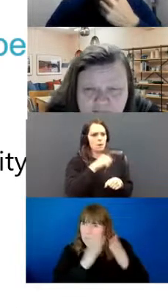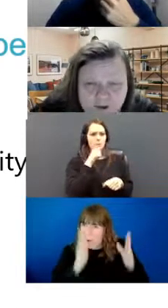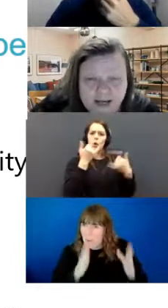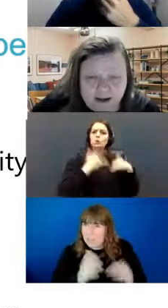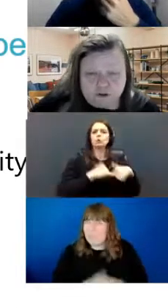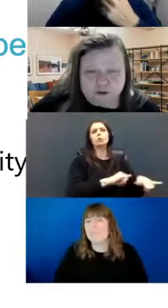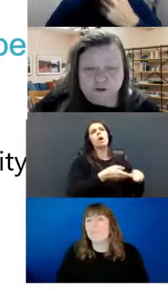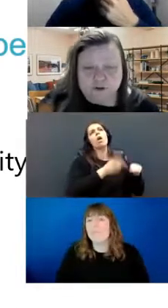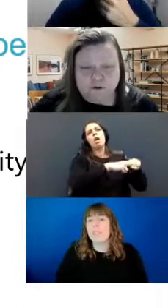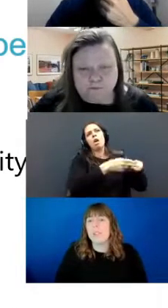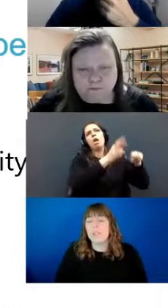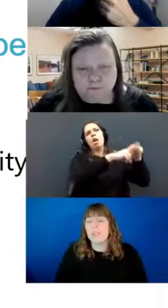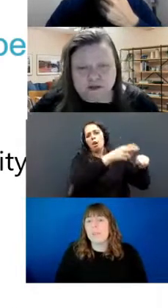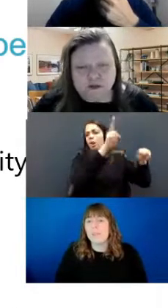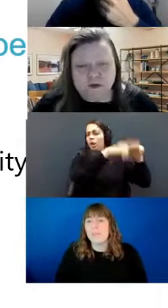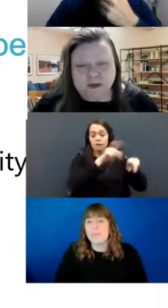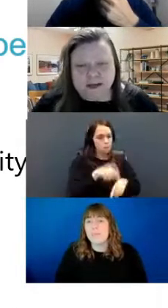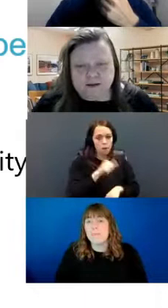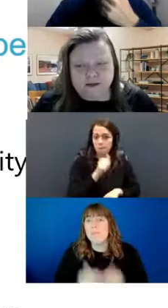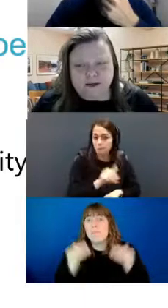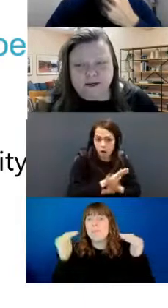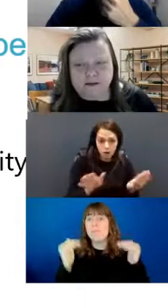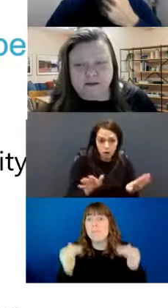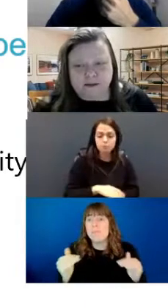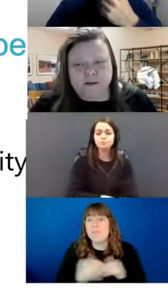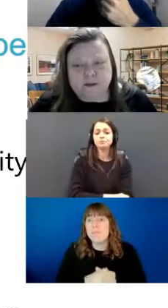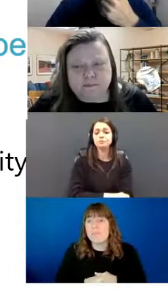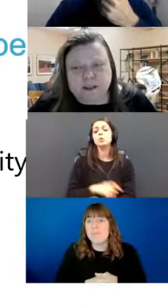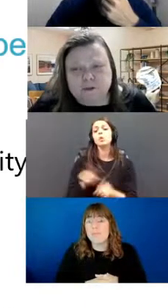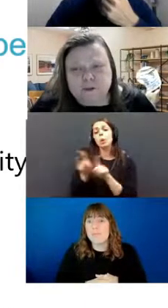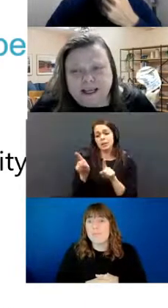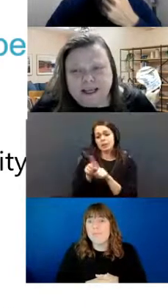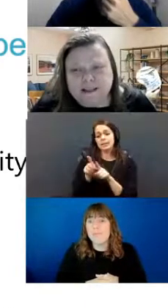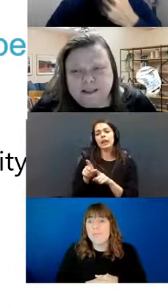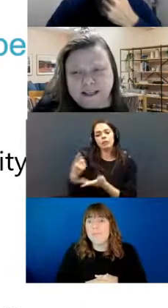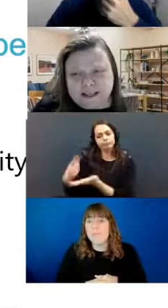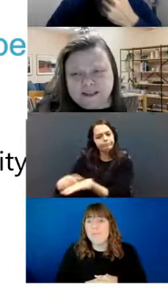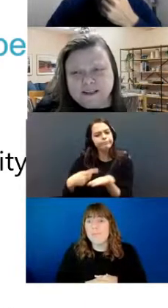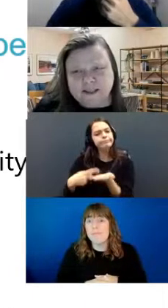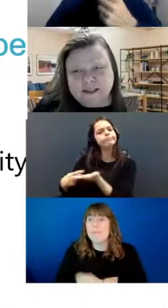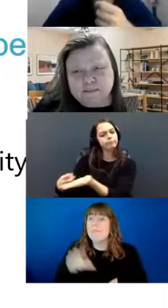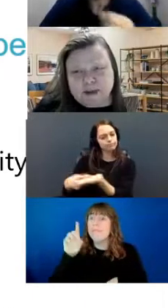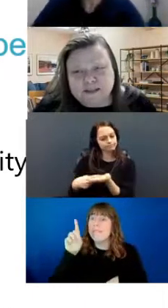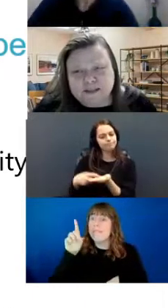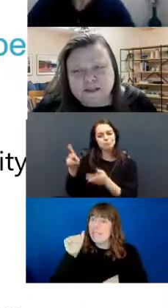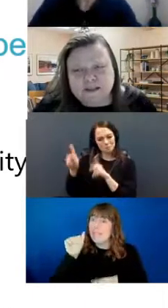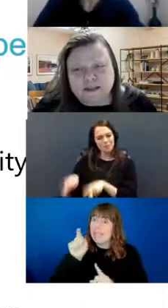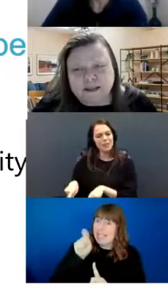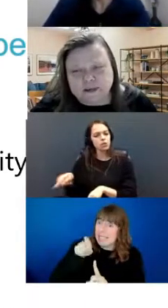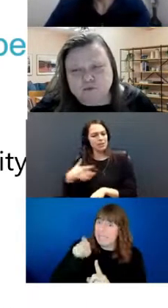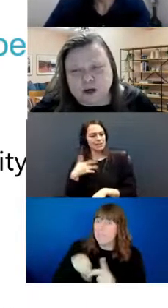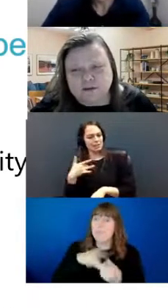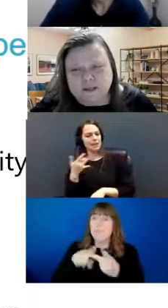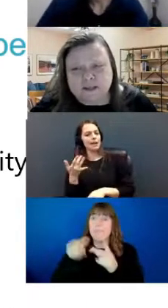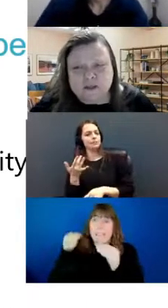we have to make sure that disability related needs and expenses like some provinces they'll